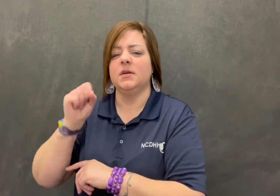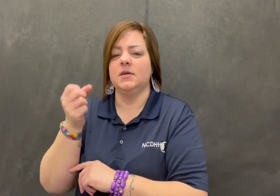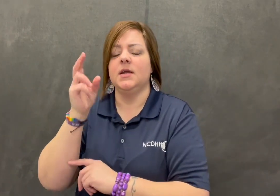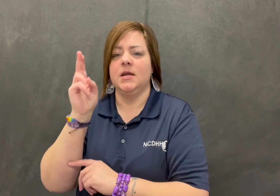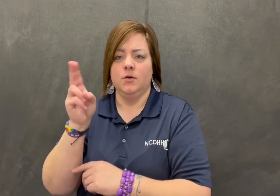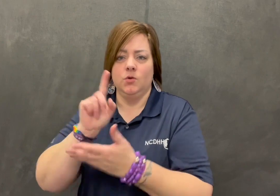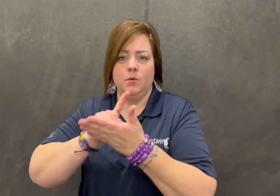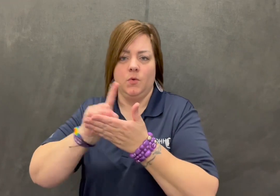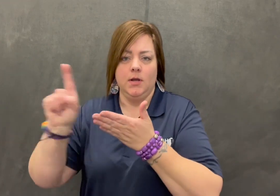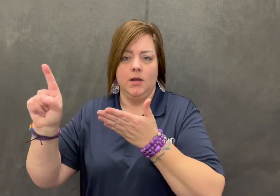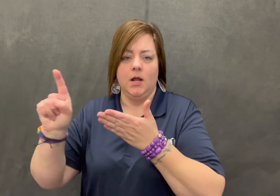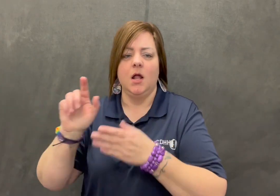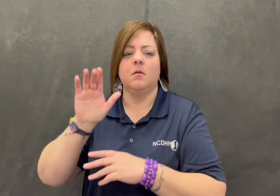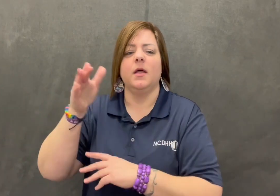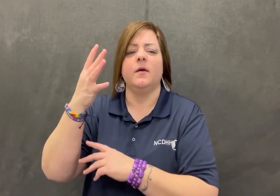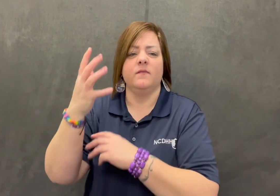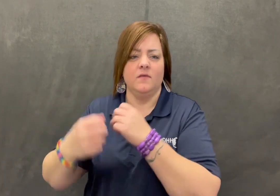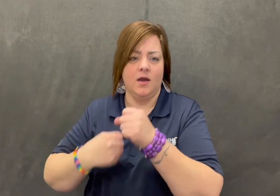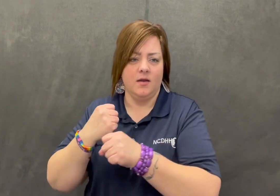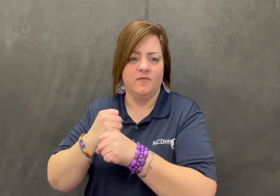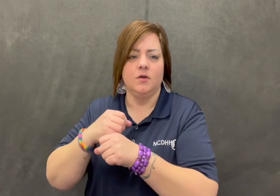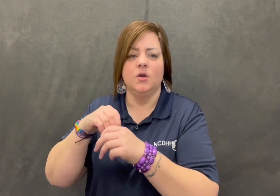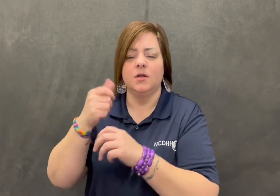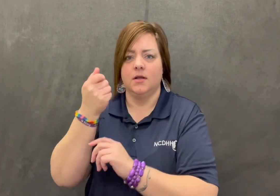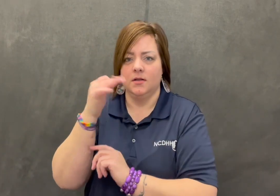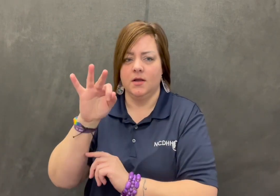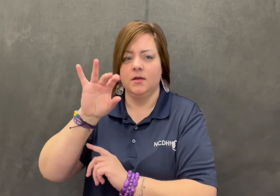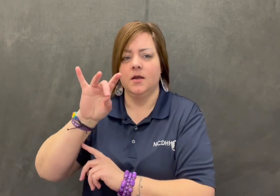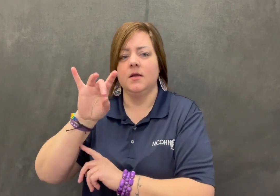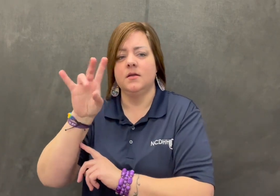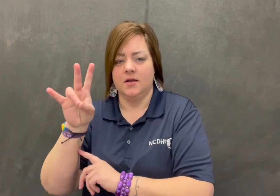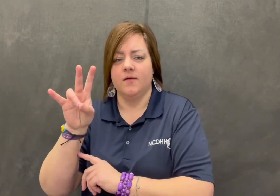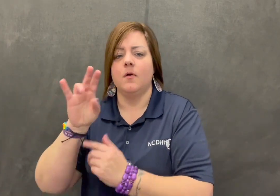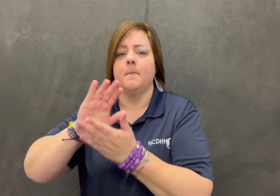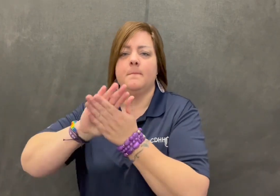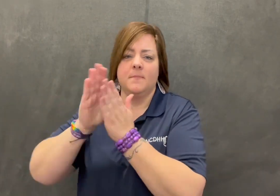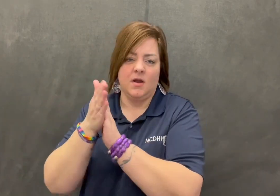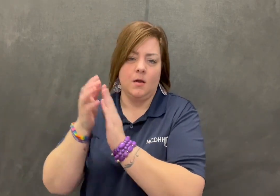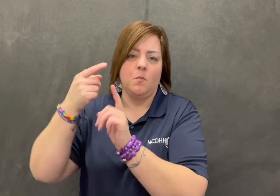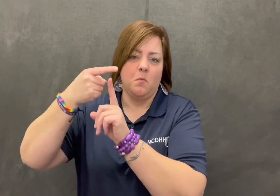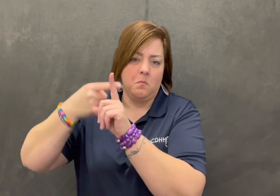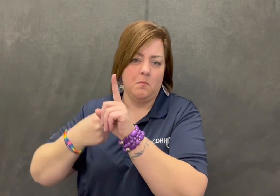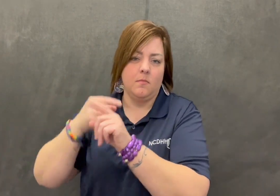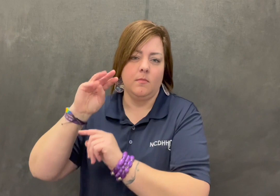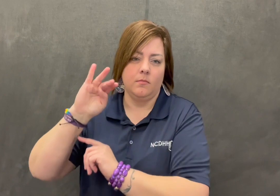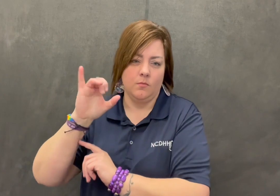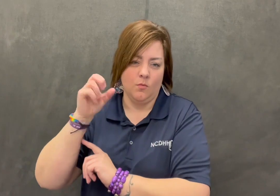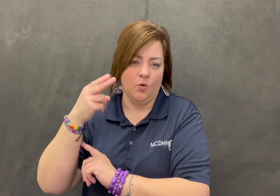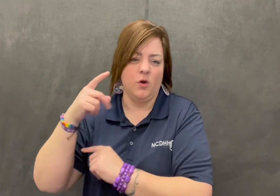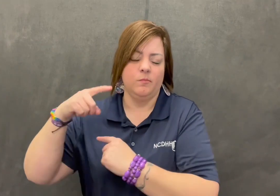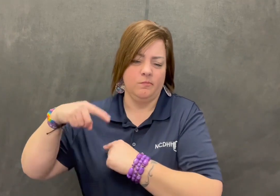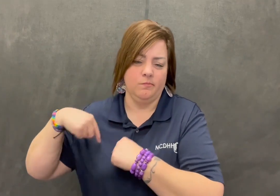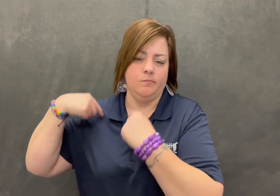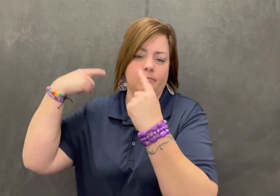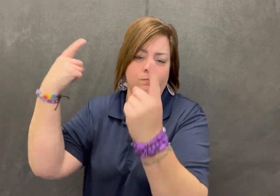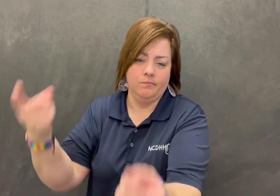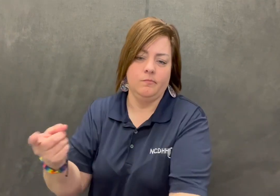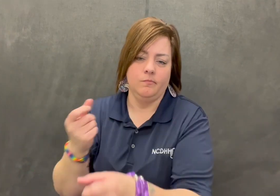As women's history week and then five years later in 1987 it became the month